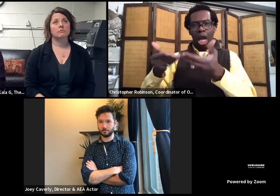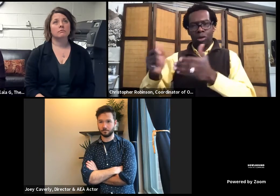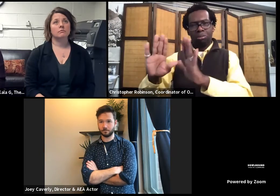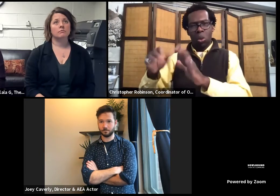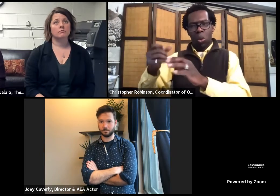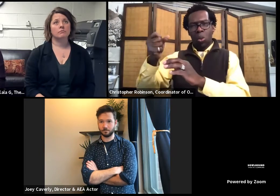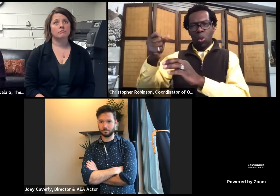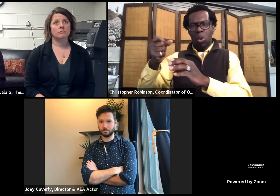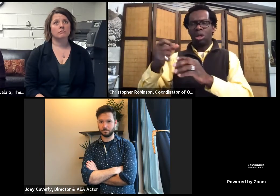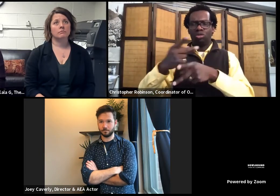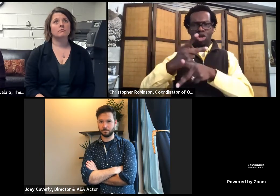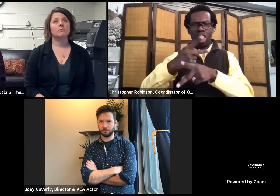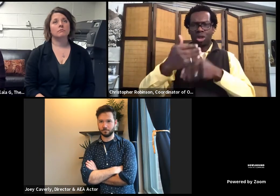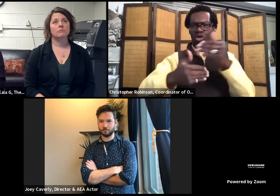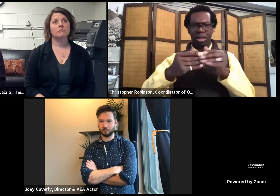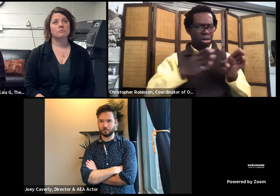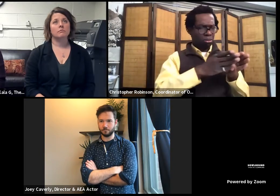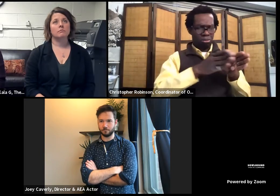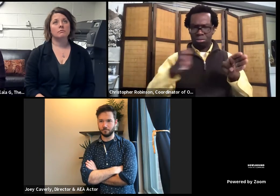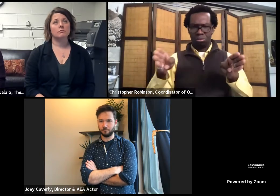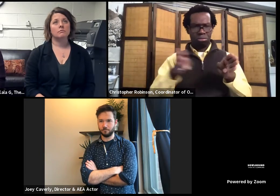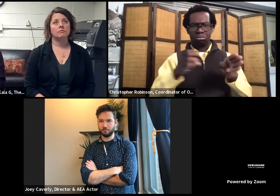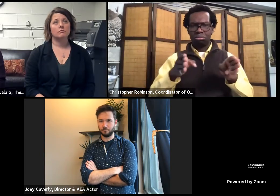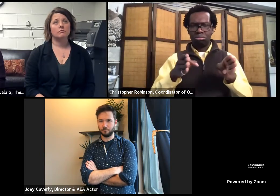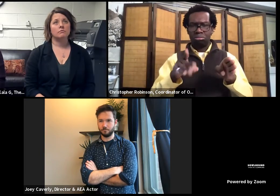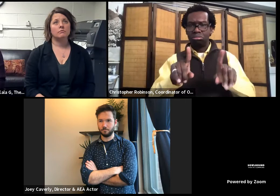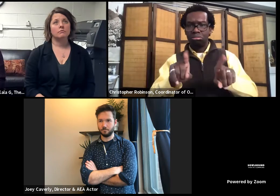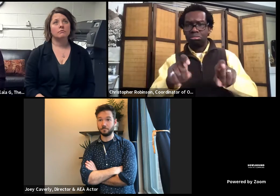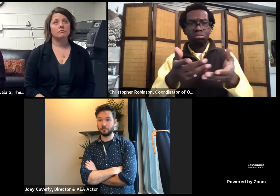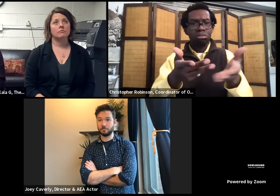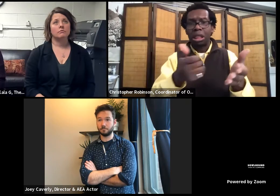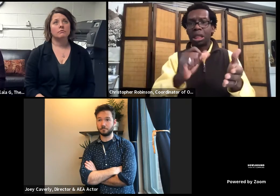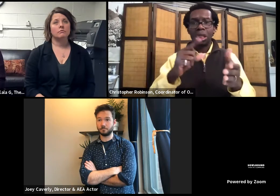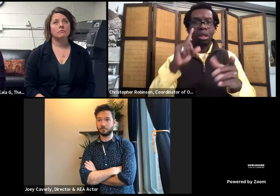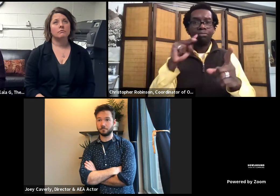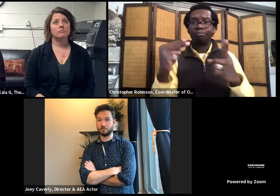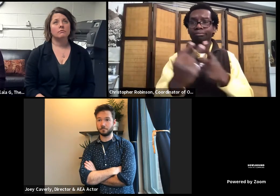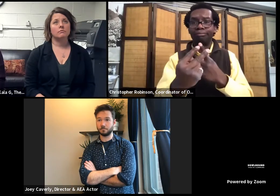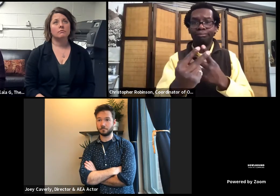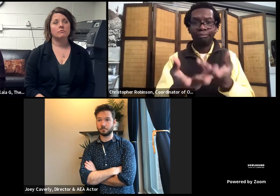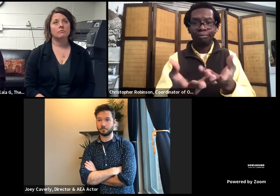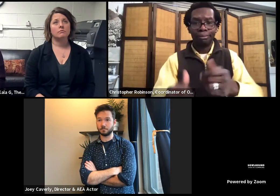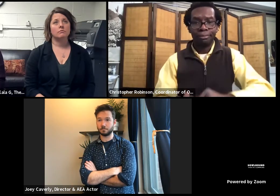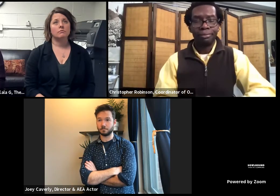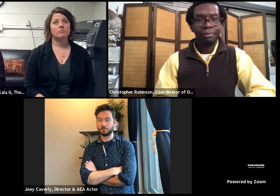Other aspects of the hiring and all that, but let's talk about specifically this production process.